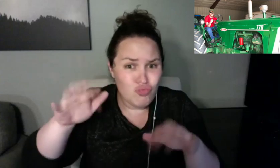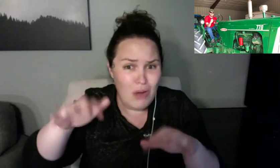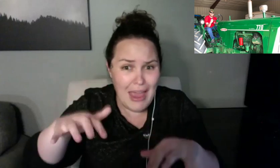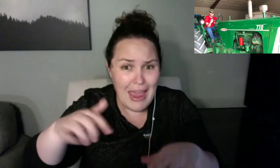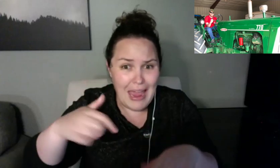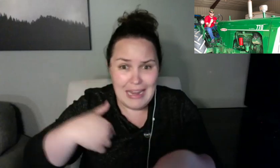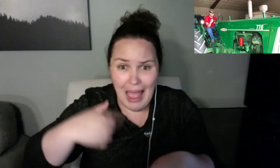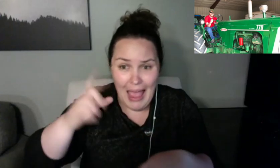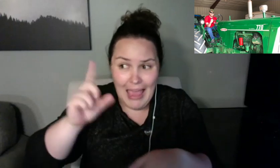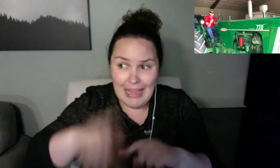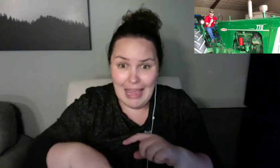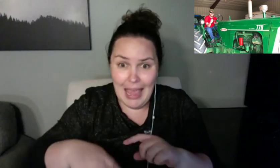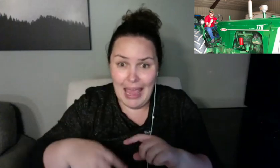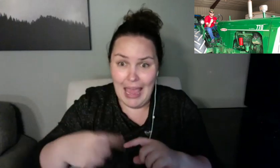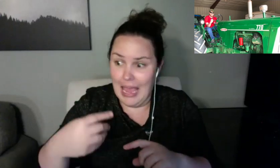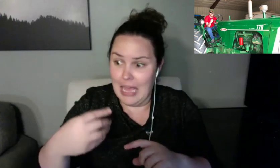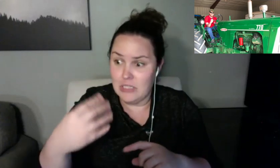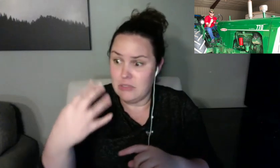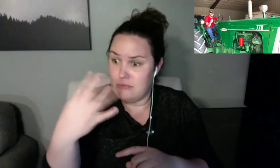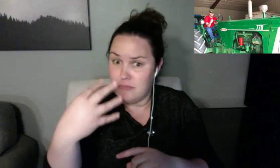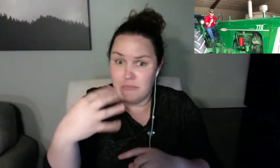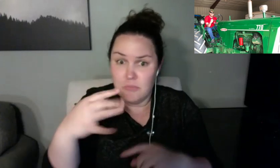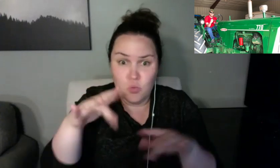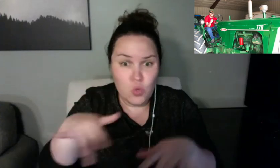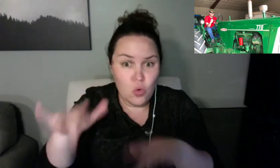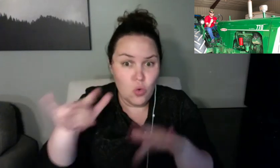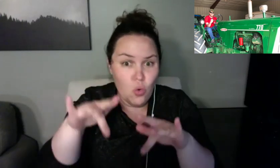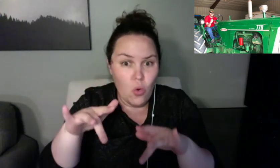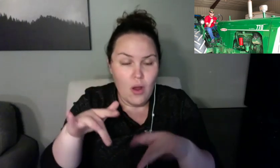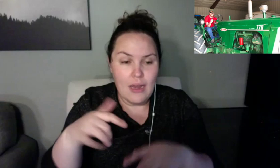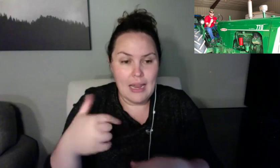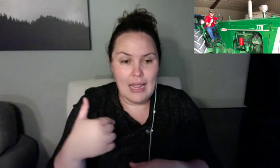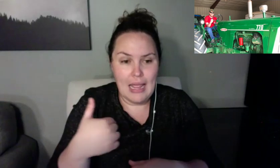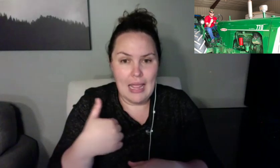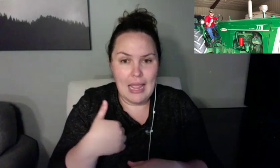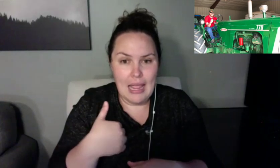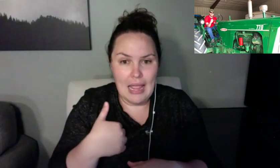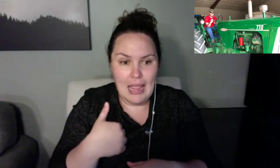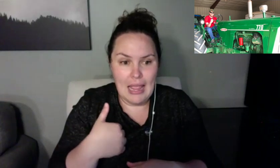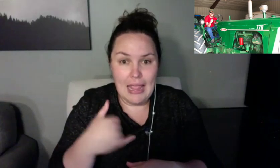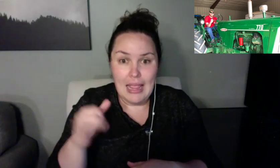Because I'm one of those guys that friends I when I'm not on tractor rides and not